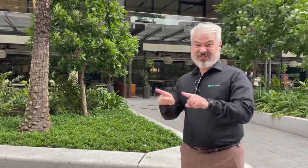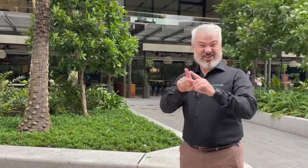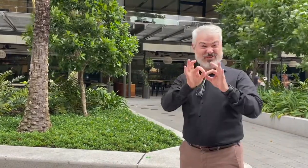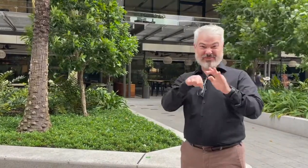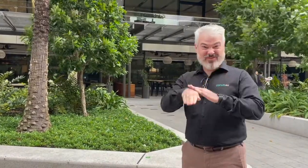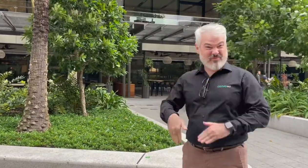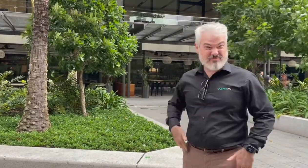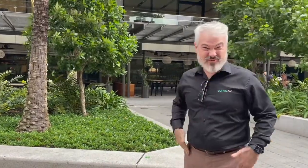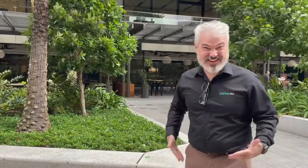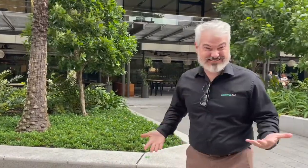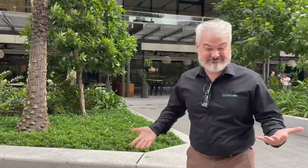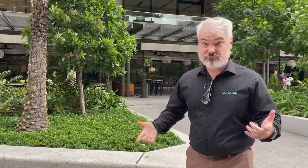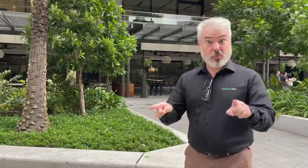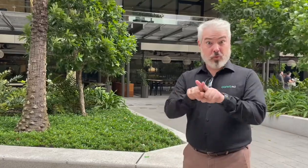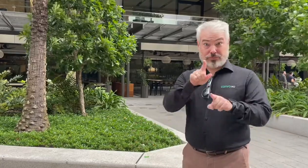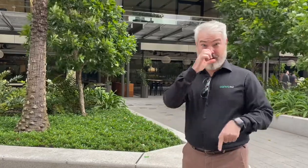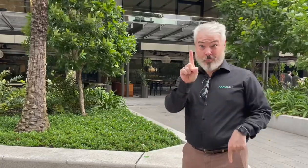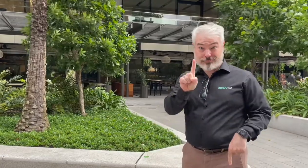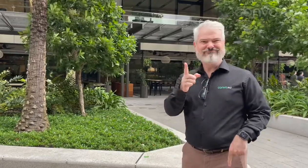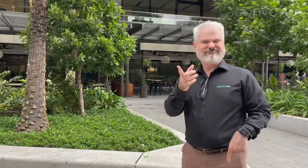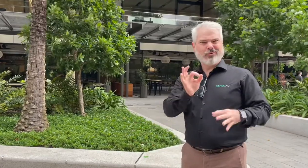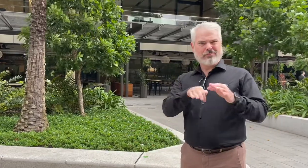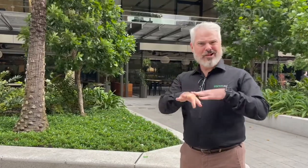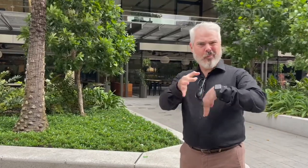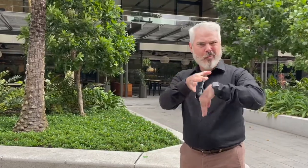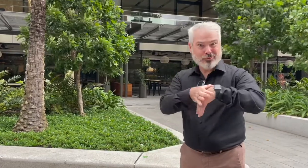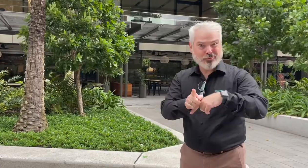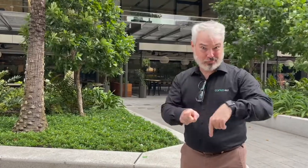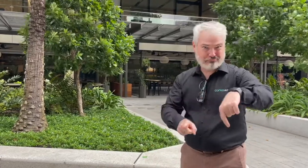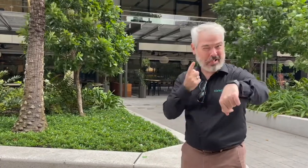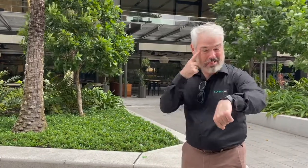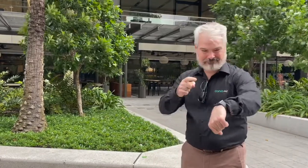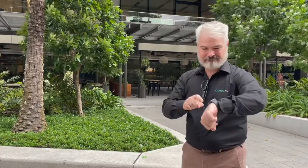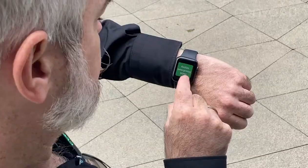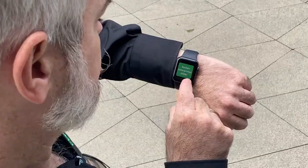Just like having an interpreter in your pocket. And you even can have an interpreter in your watch too! Check this out.